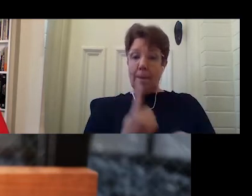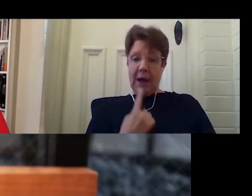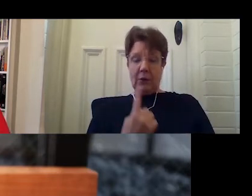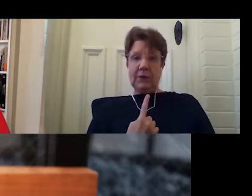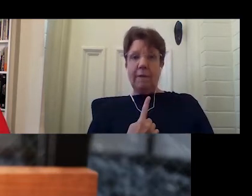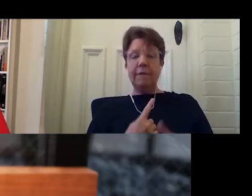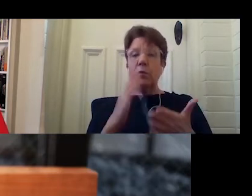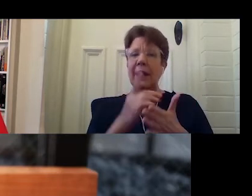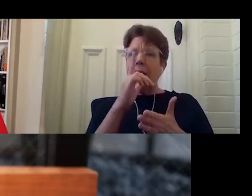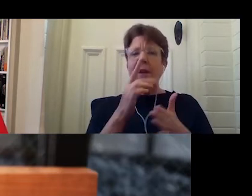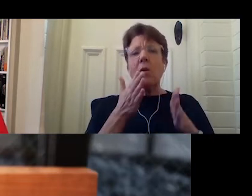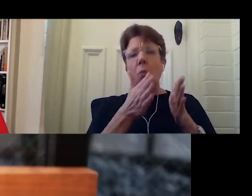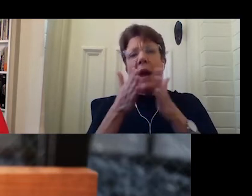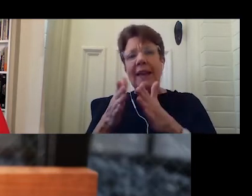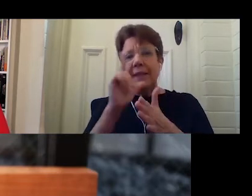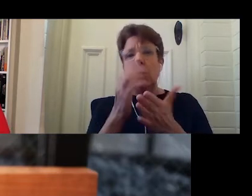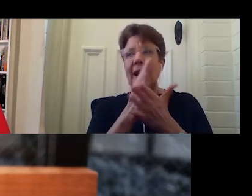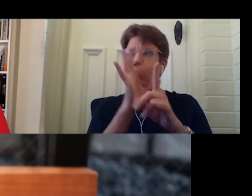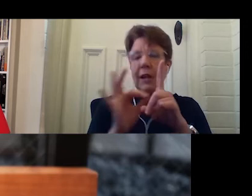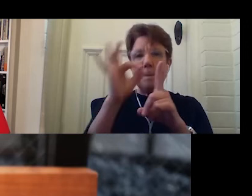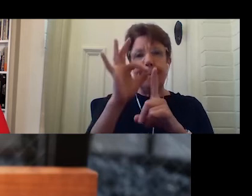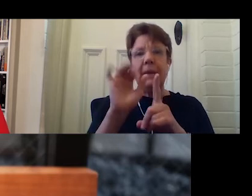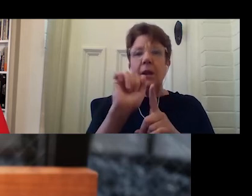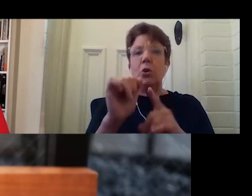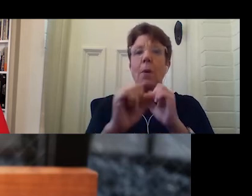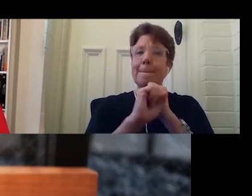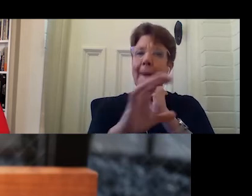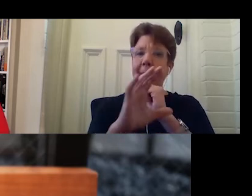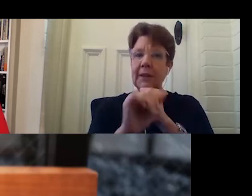to be ways to upskill in your marketing to build better, more